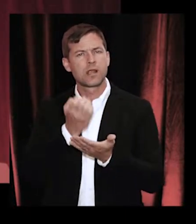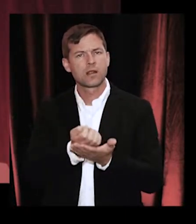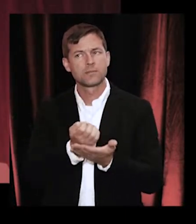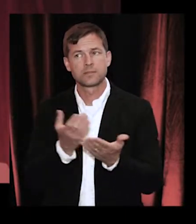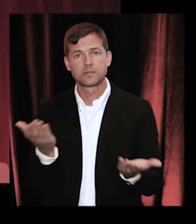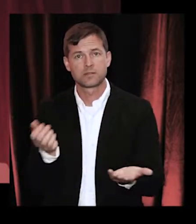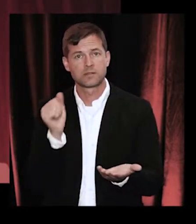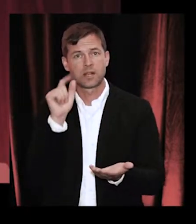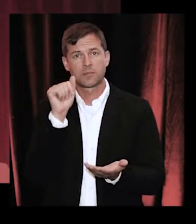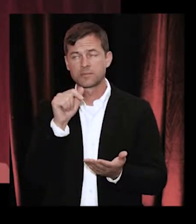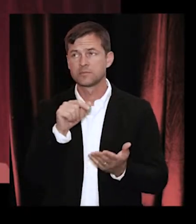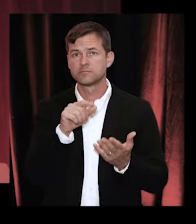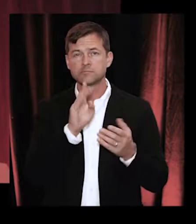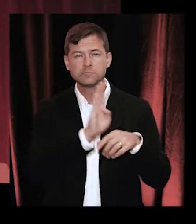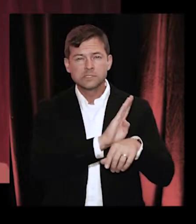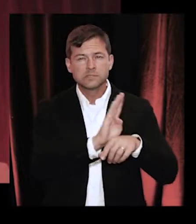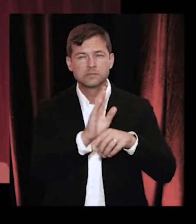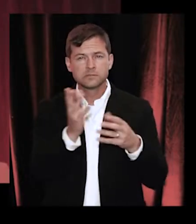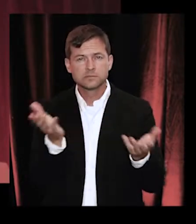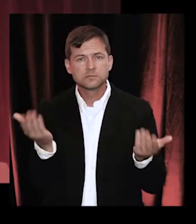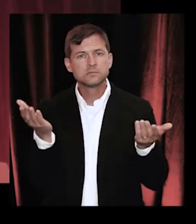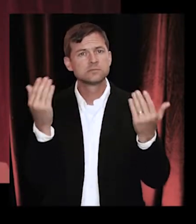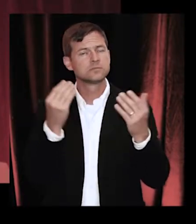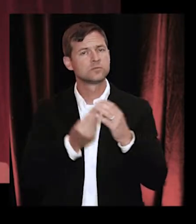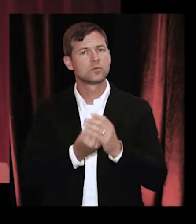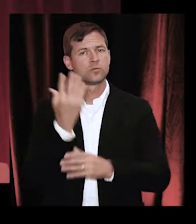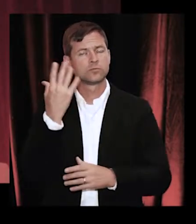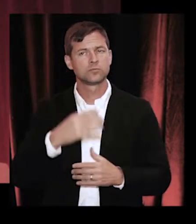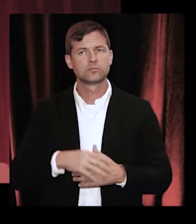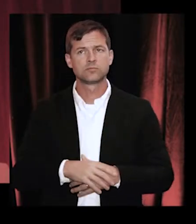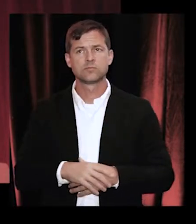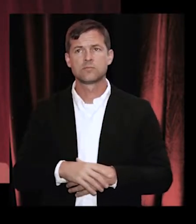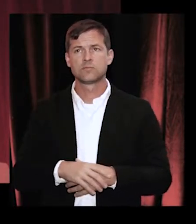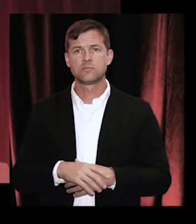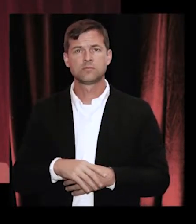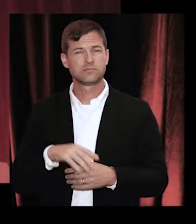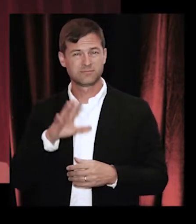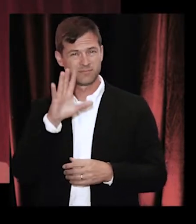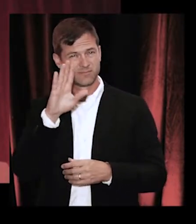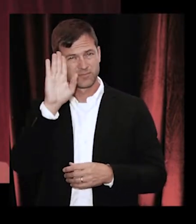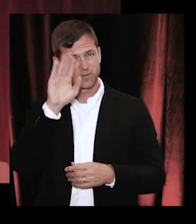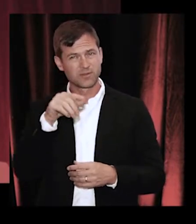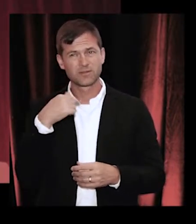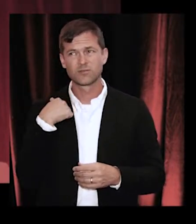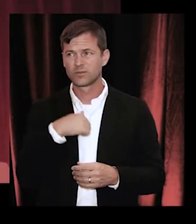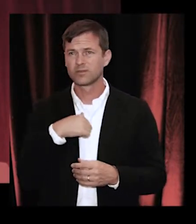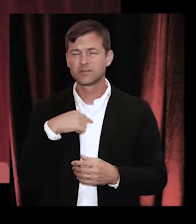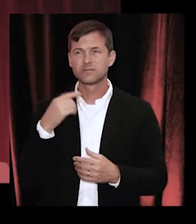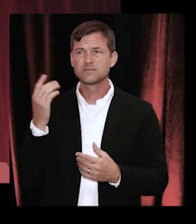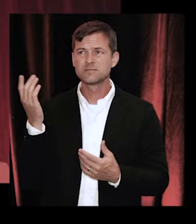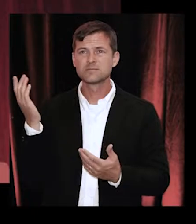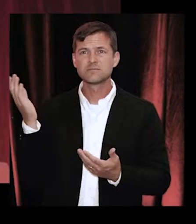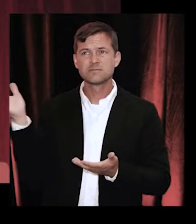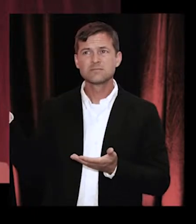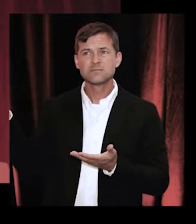industries grow. And considering we've been able to attract over 32 billion with a B dollars